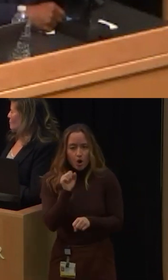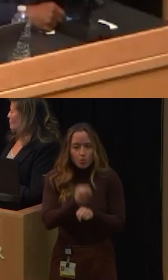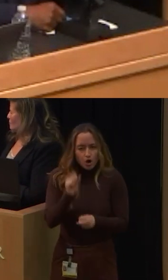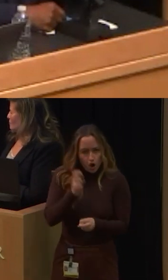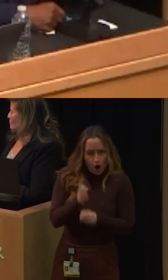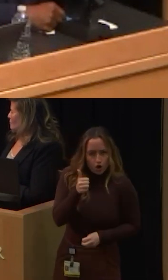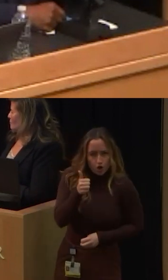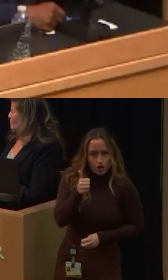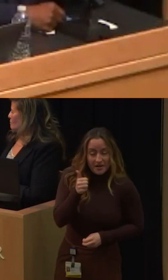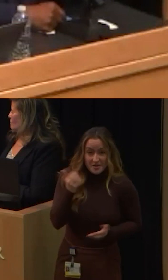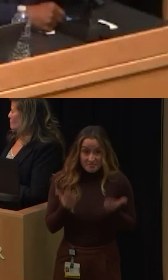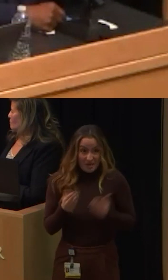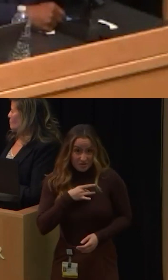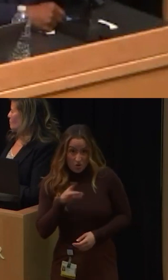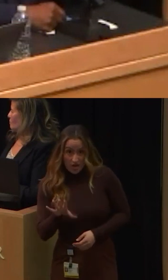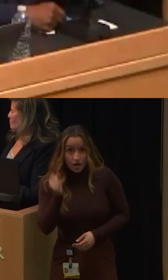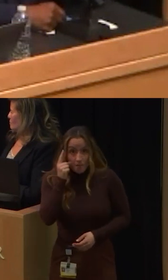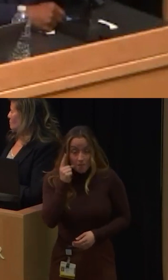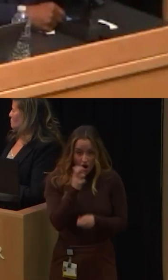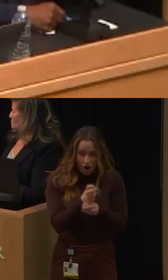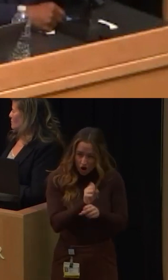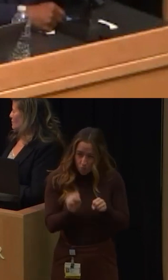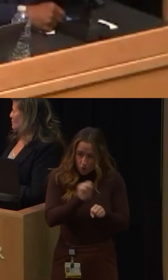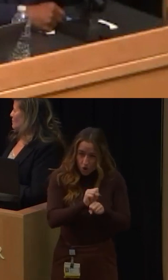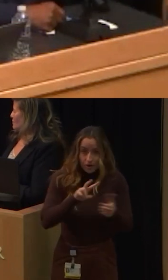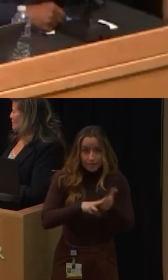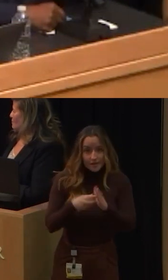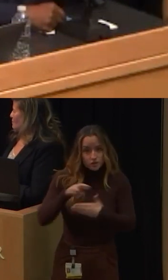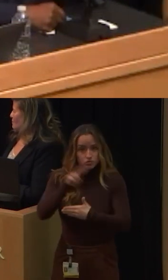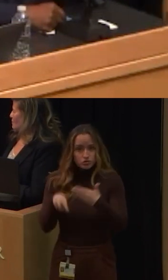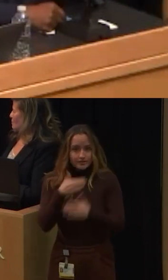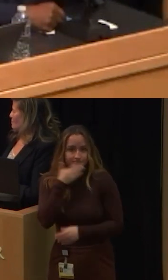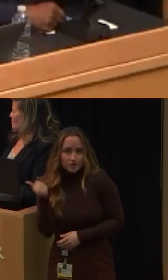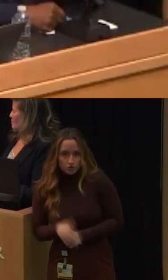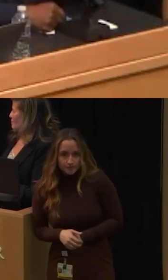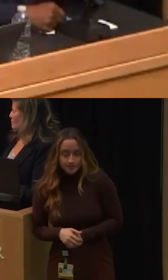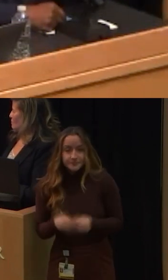"but the hard work leads to better outcomes." Fast forward in this Kodak story